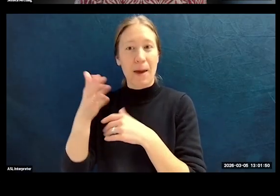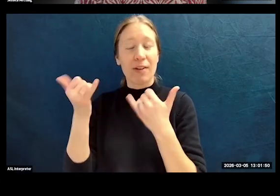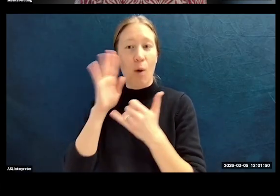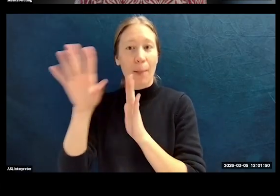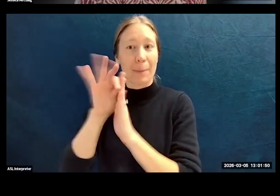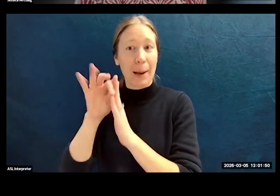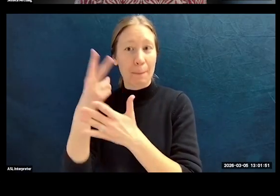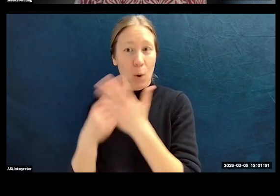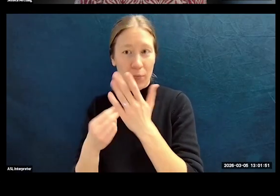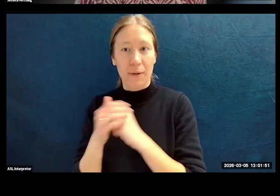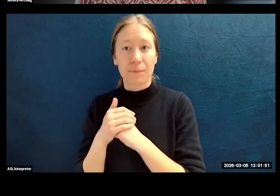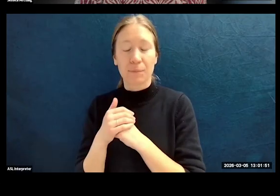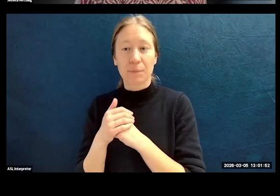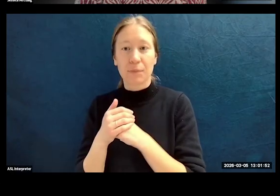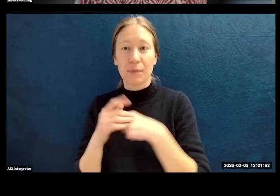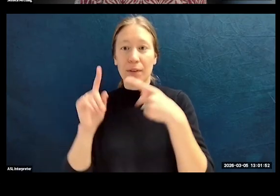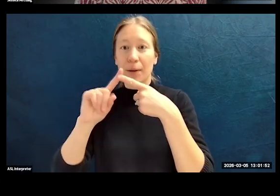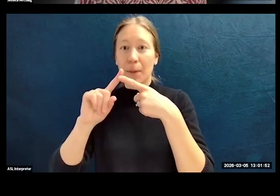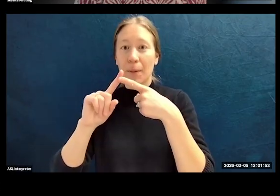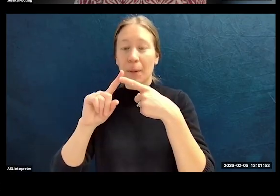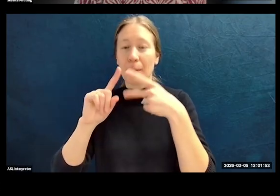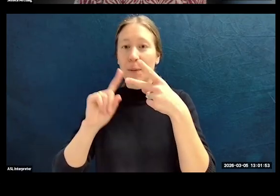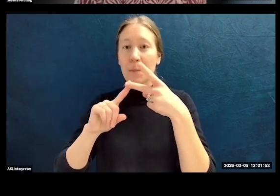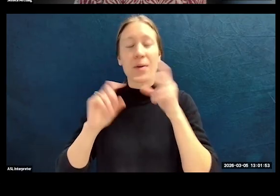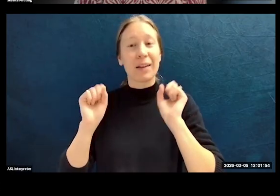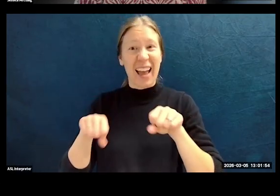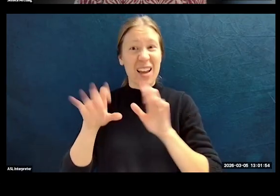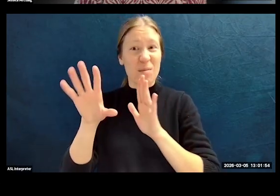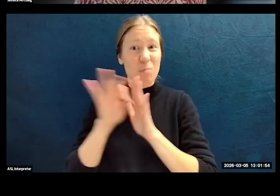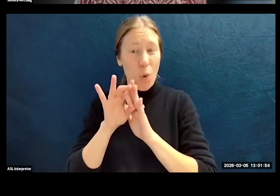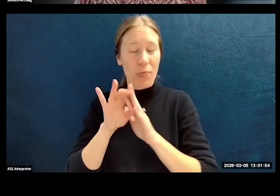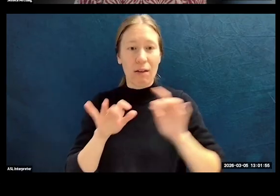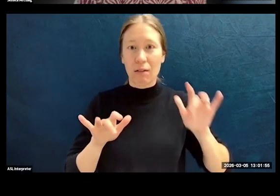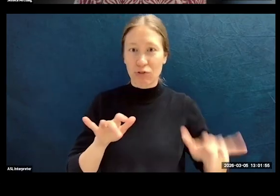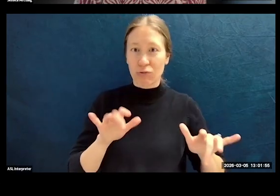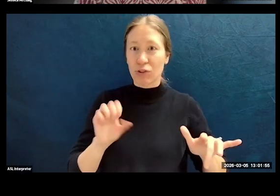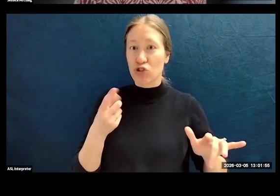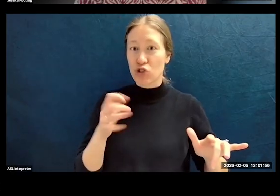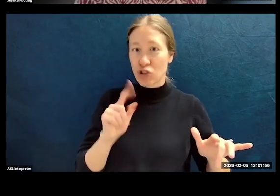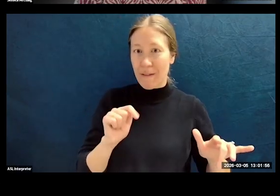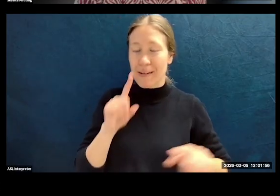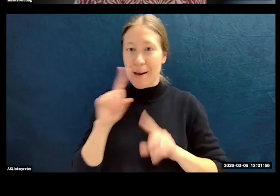I can select the first one and then hit Shift or Command on a Mac, or Shift or Ctrl if you're on a PC.